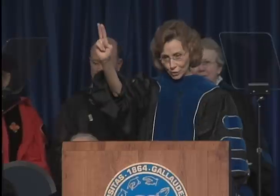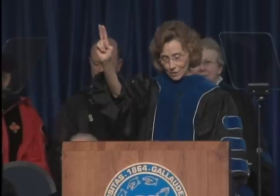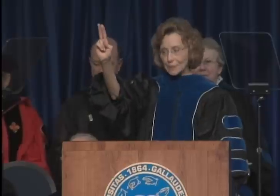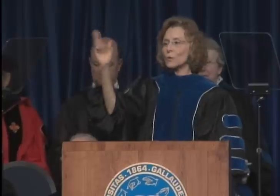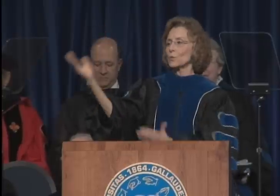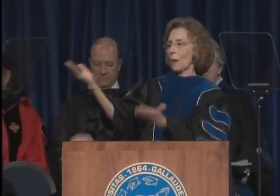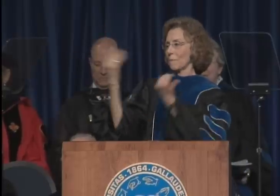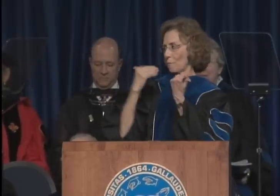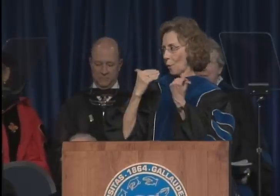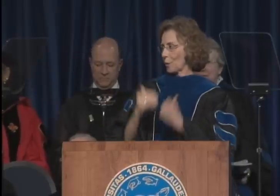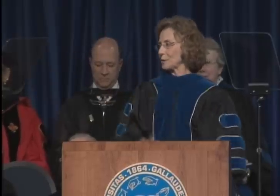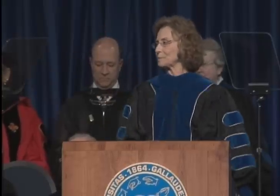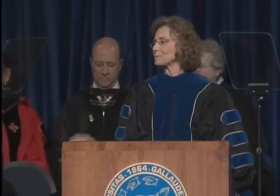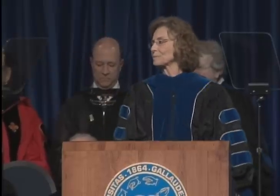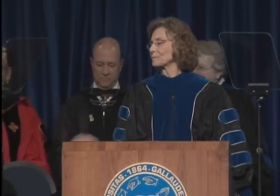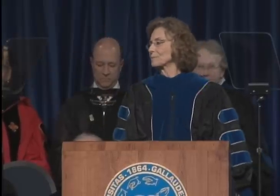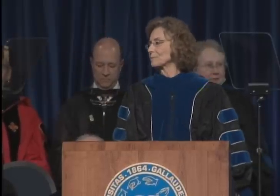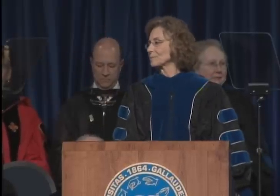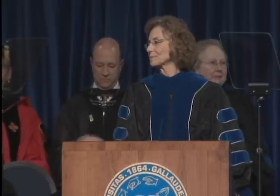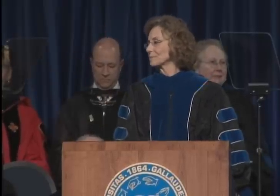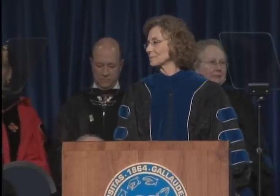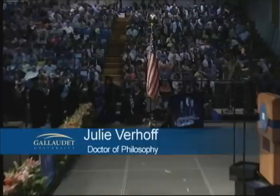She also is graduating with honors.